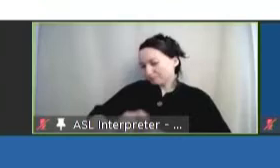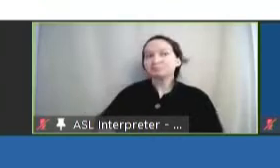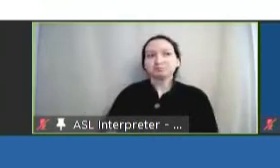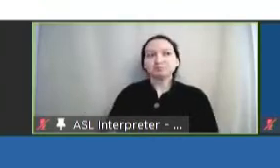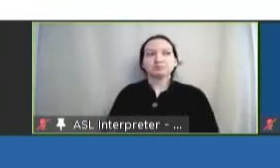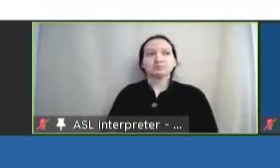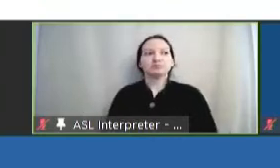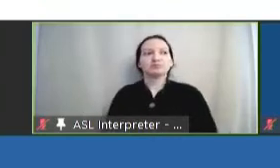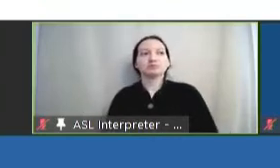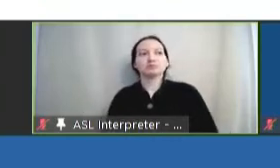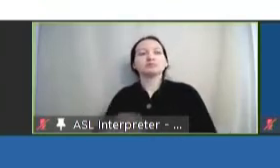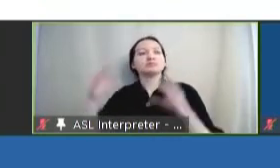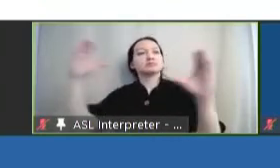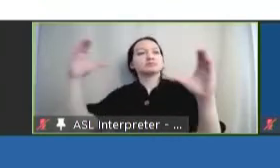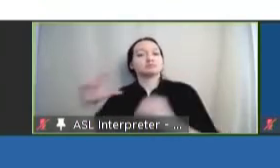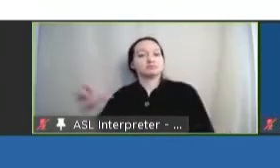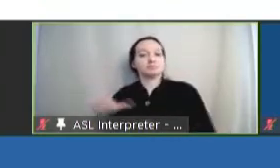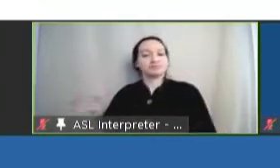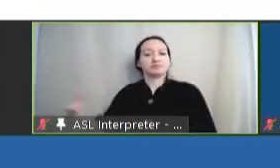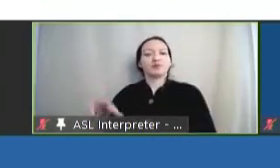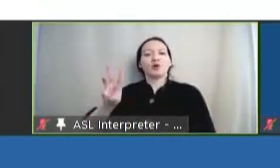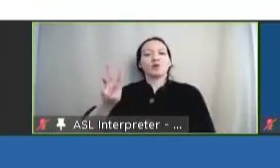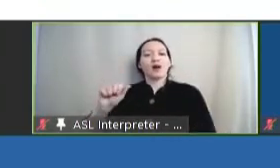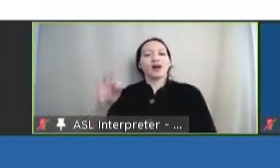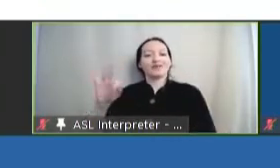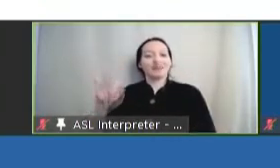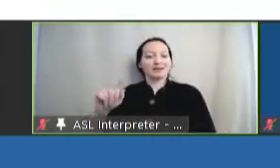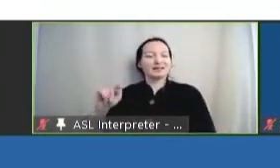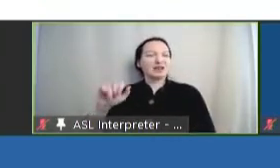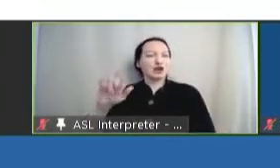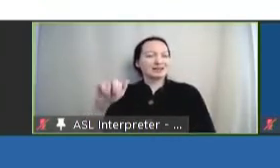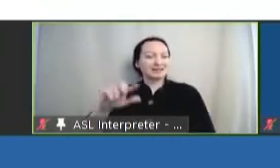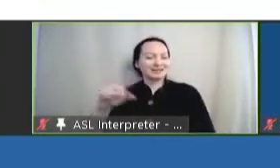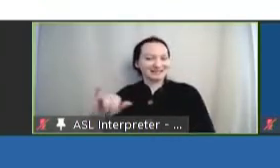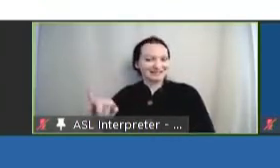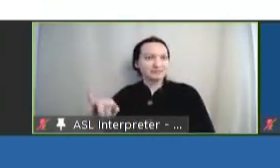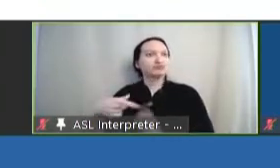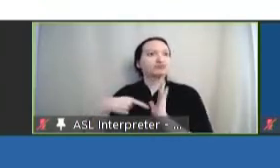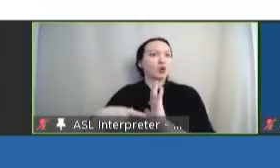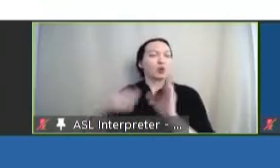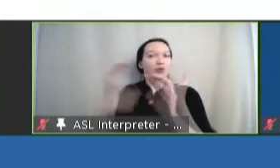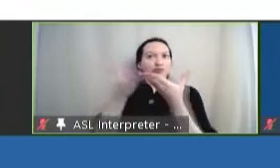Next, I'm going to turn to my colleague, Wafa Tarazi, to show us how our overall study findings